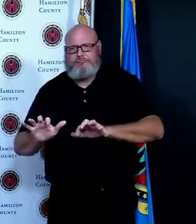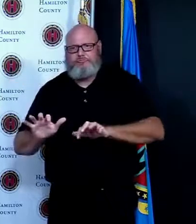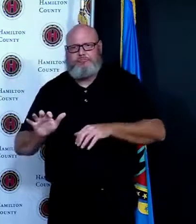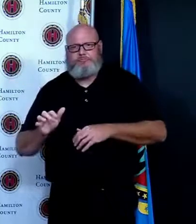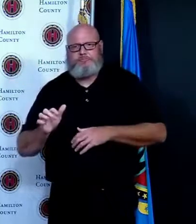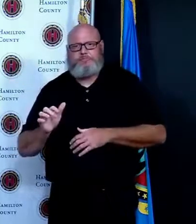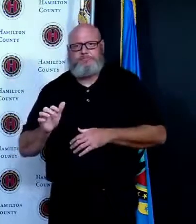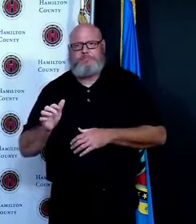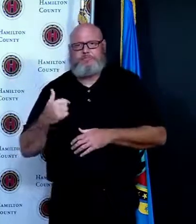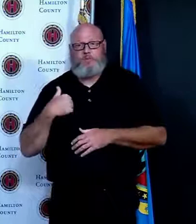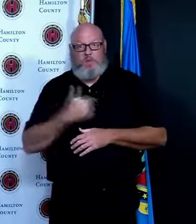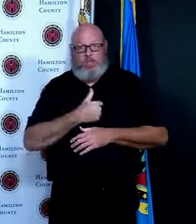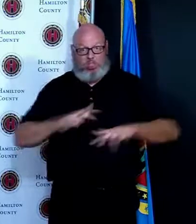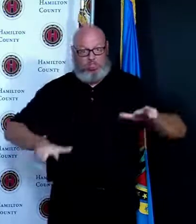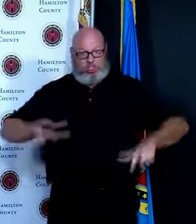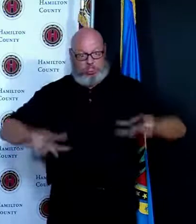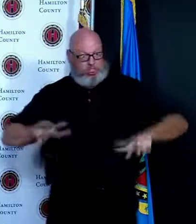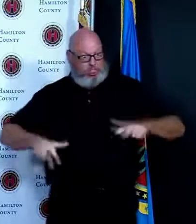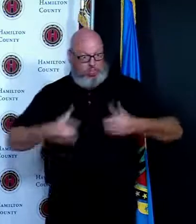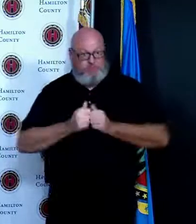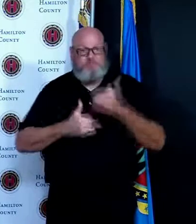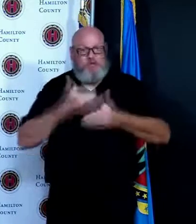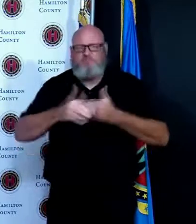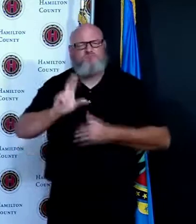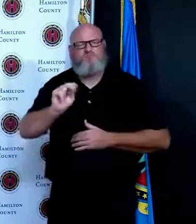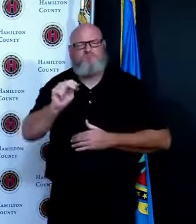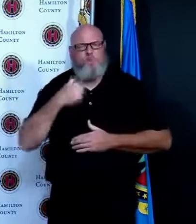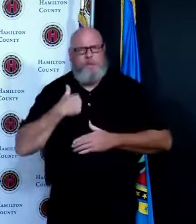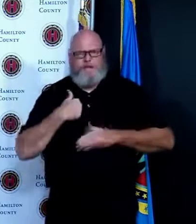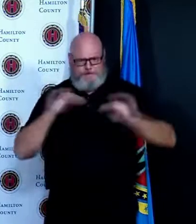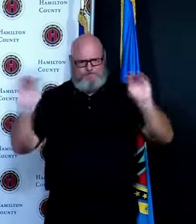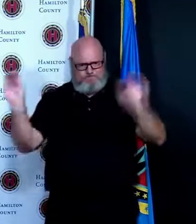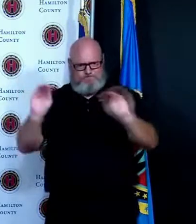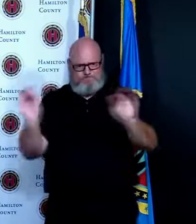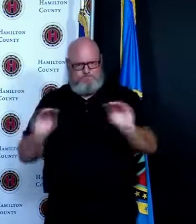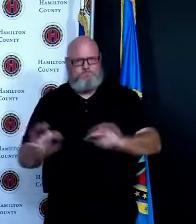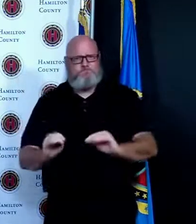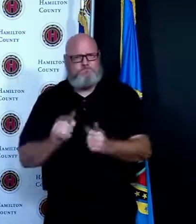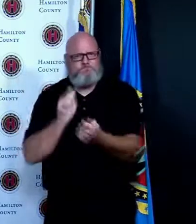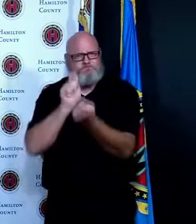so this is the second test I've had so I went out to the word of deliverance in Forest Park